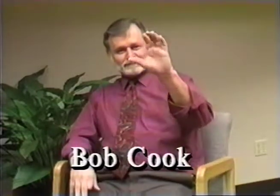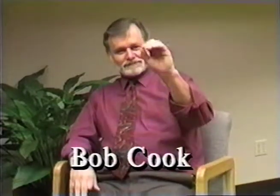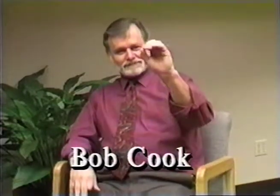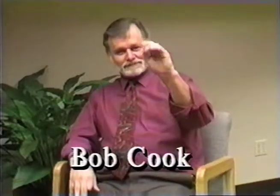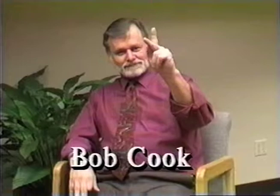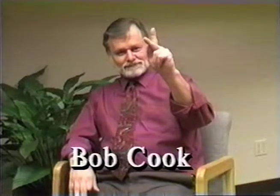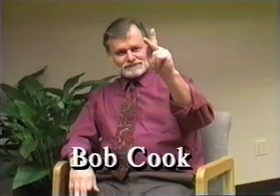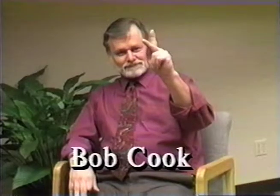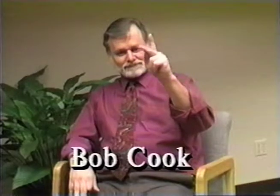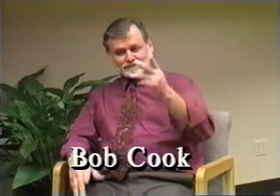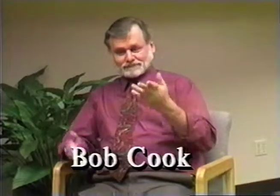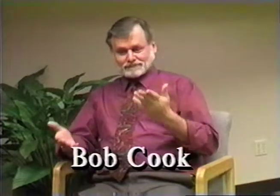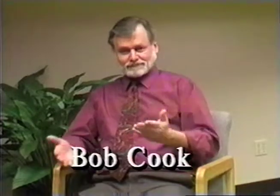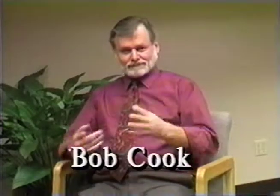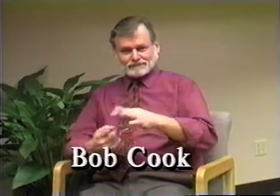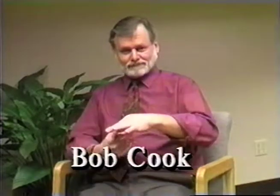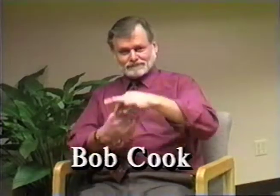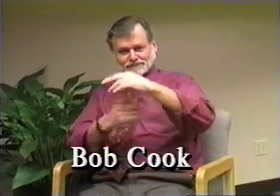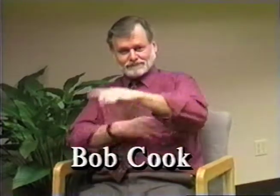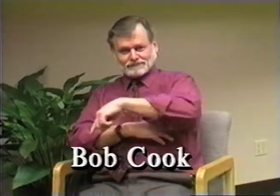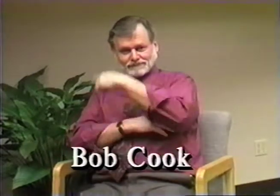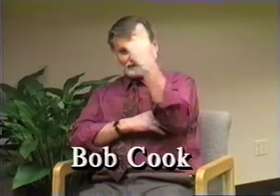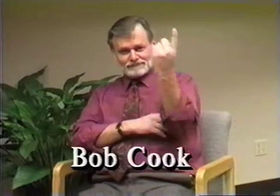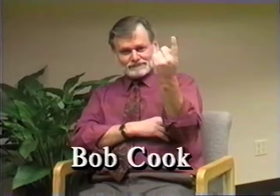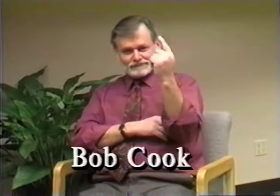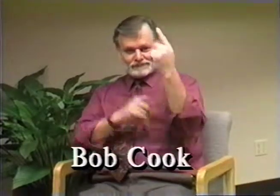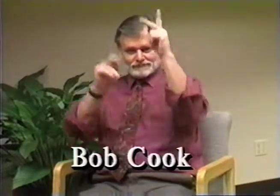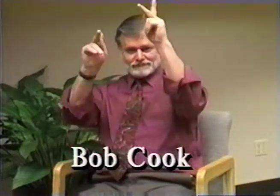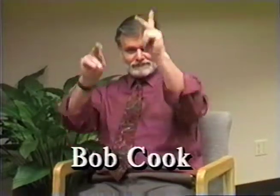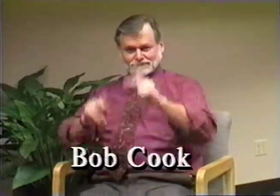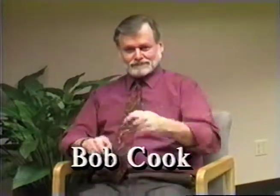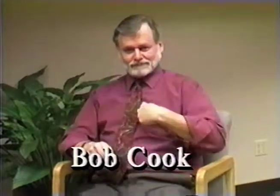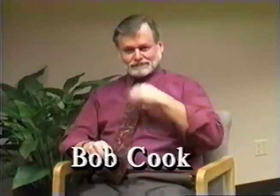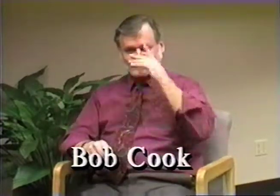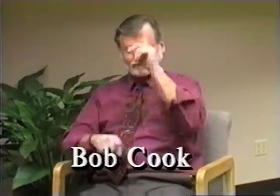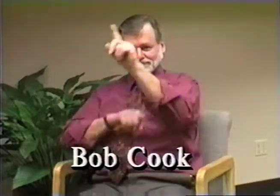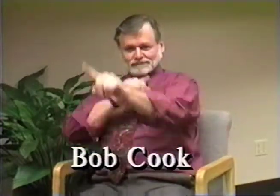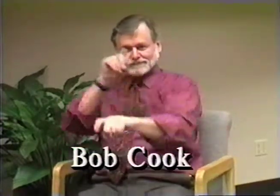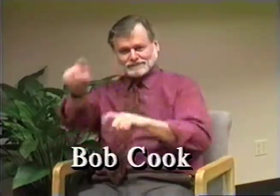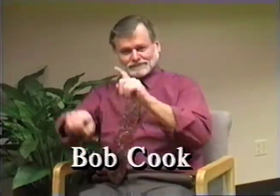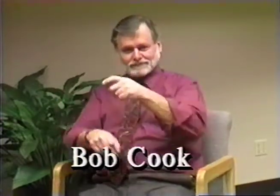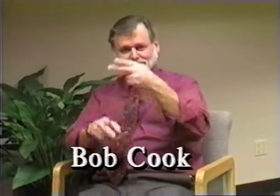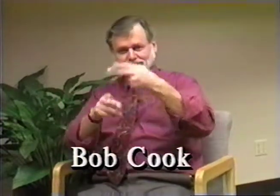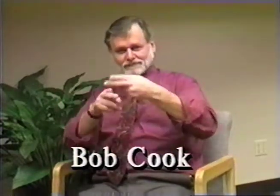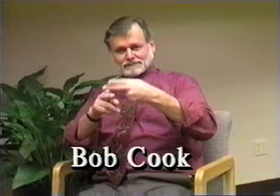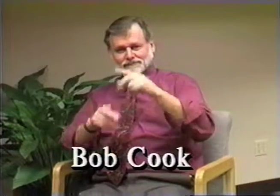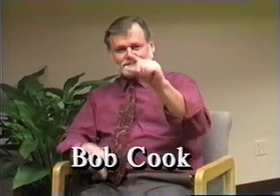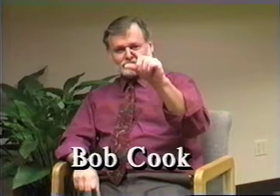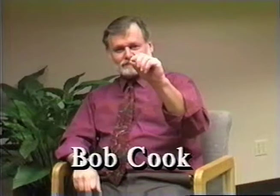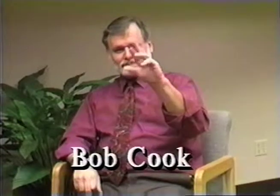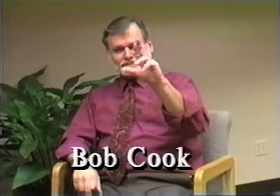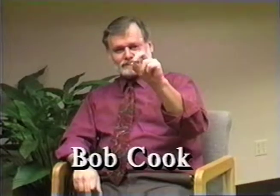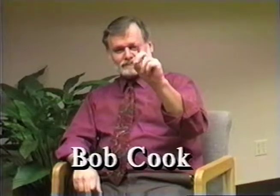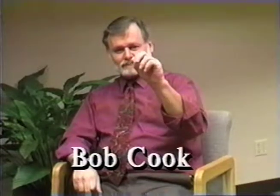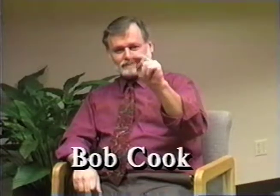Hello, my name is Bob Cook. We have a very special guest with us here today.